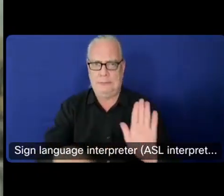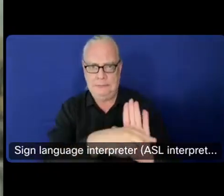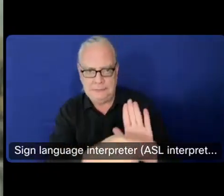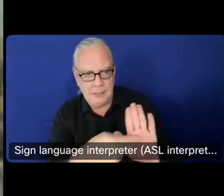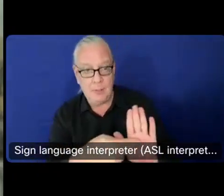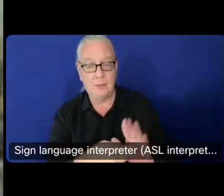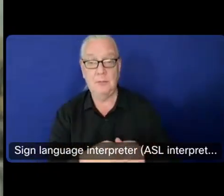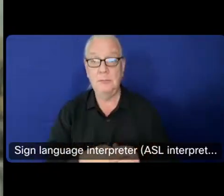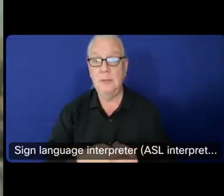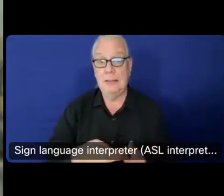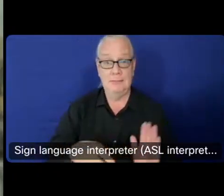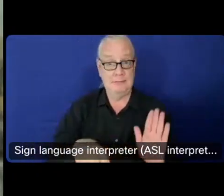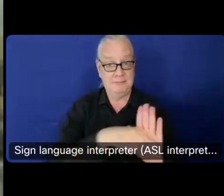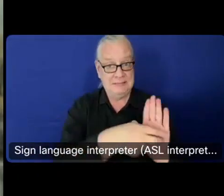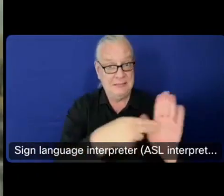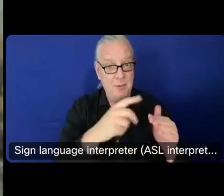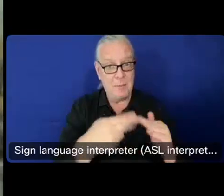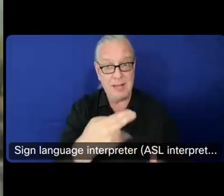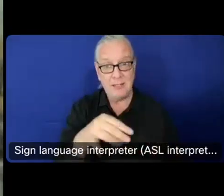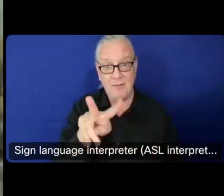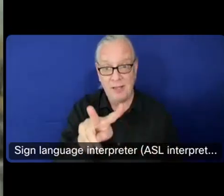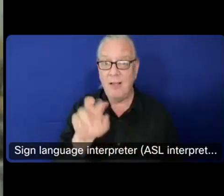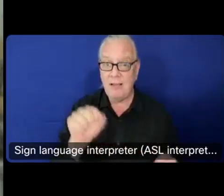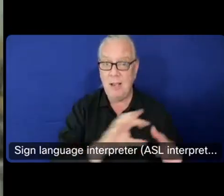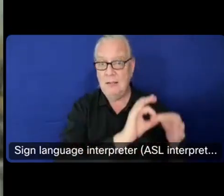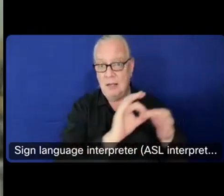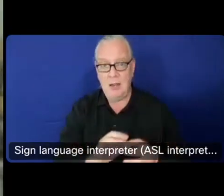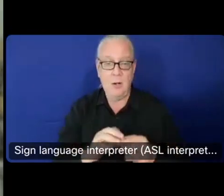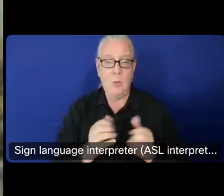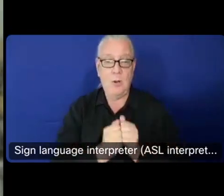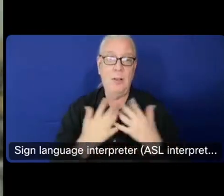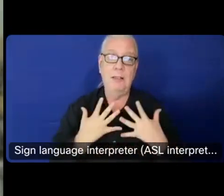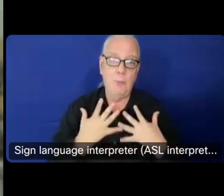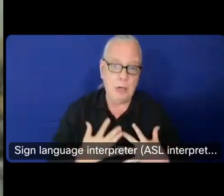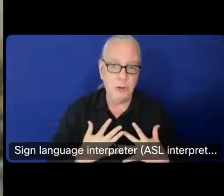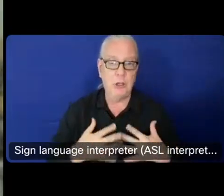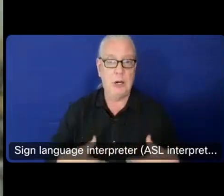depression, with anxiety, it definitely has an overlap with